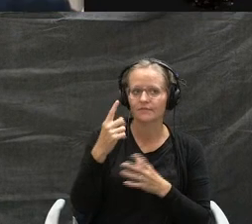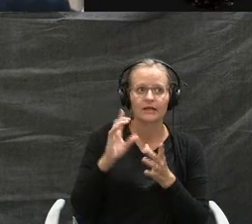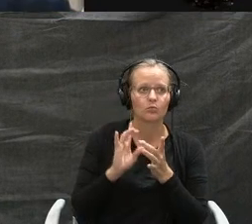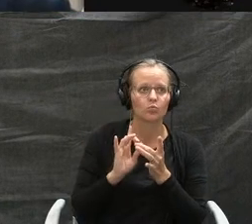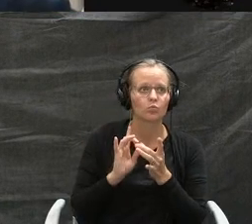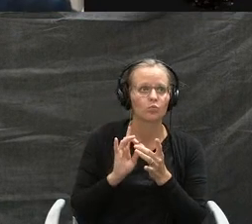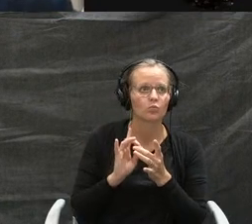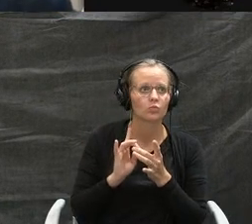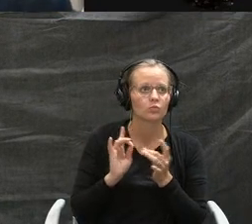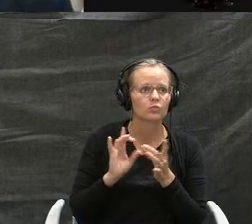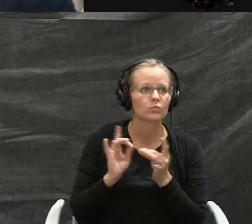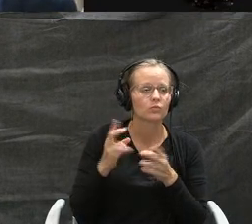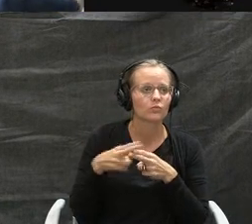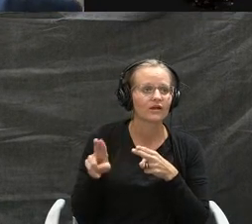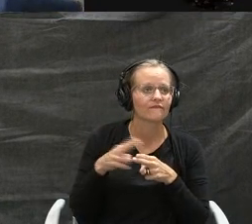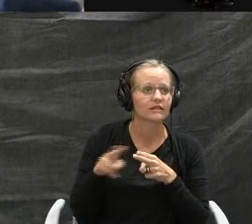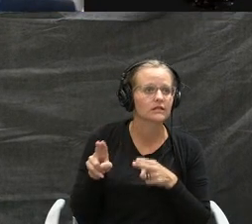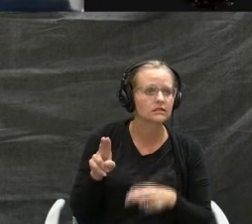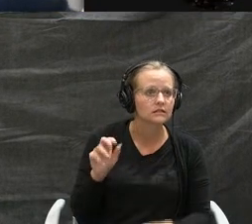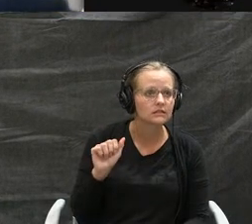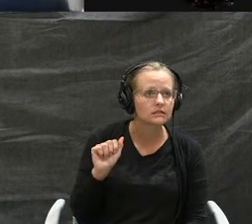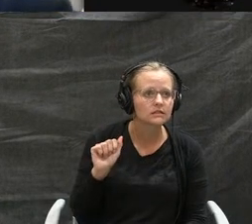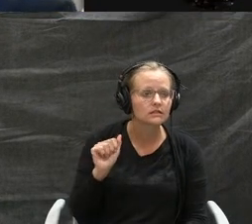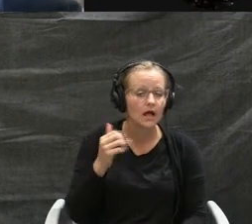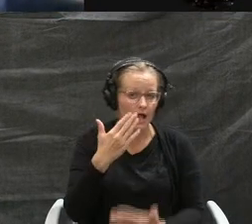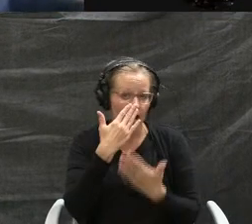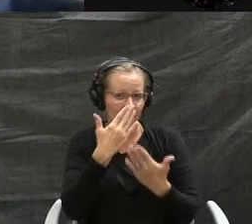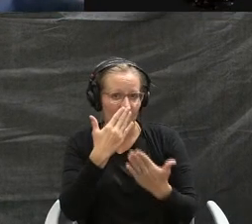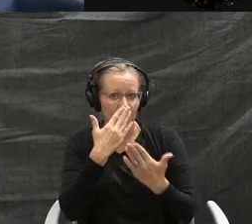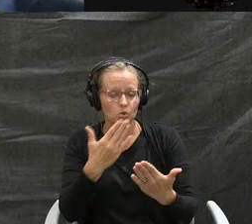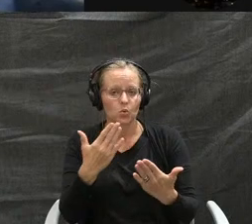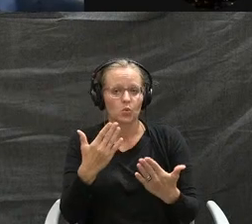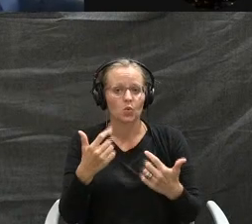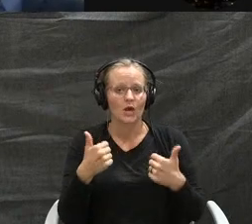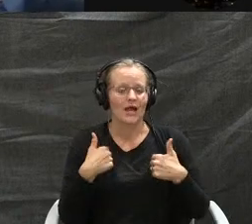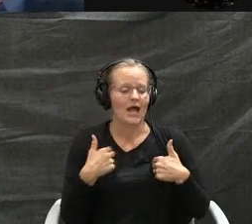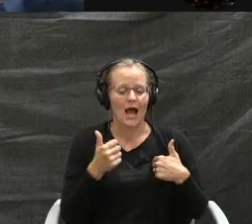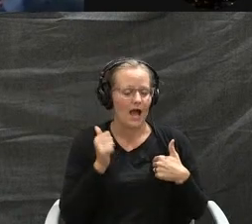Thank you doctor Pearson. I'll dispense with reading the whole